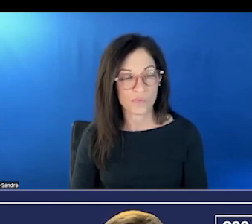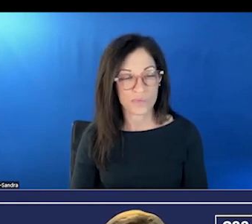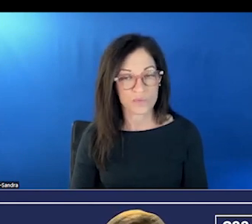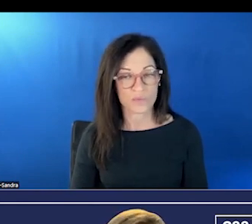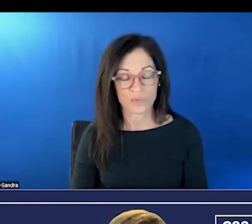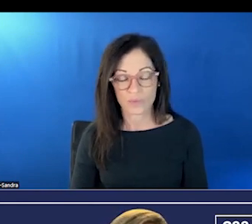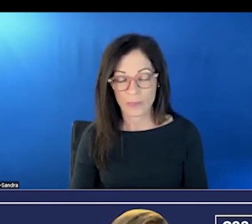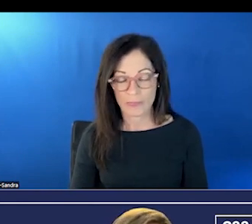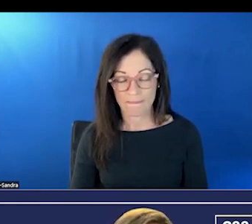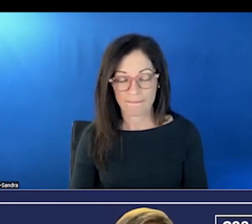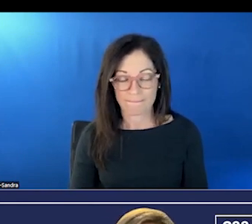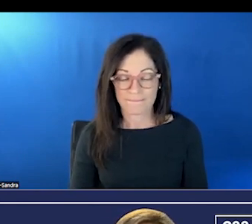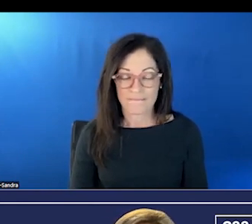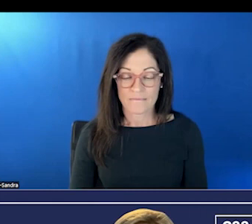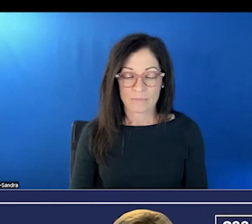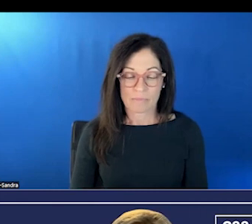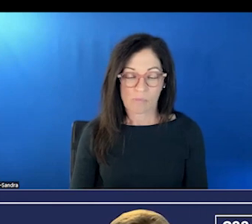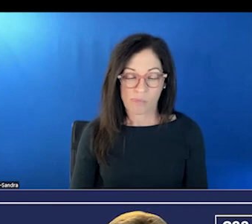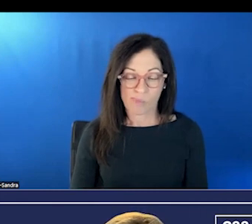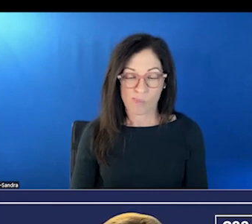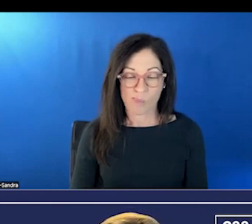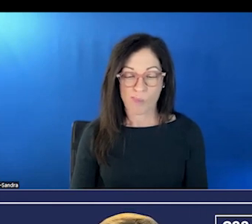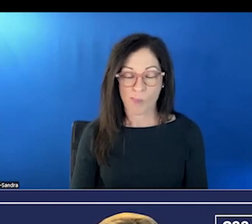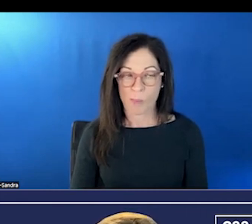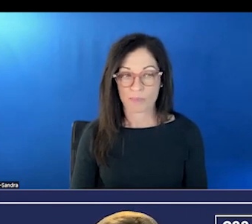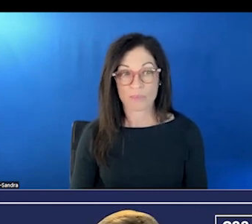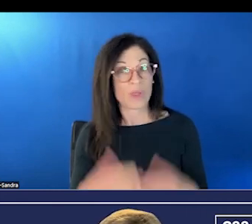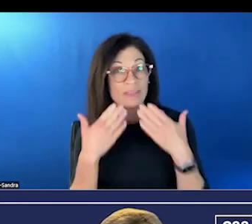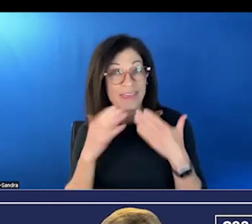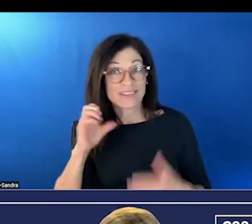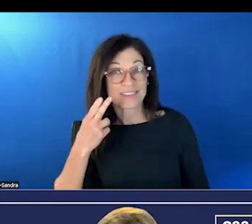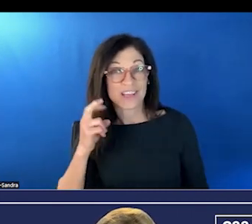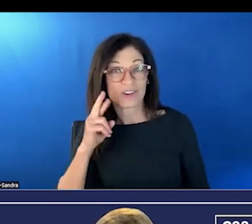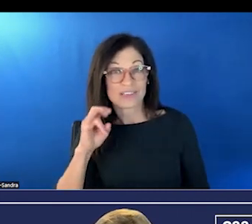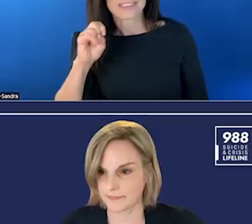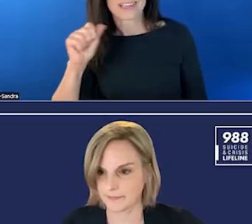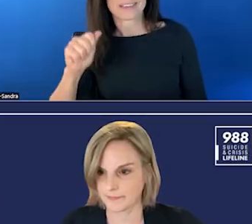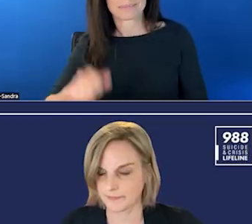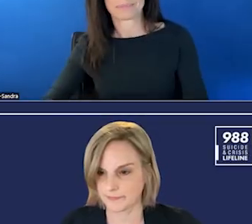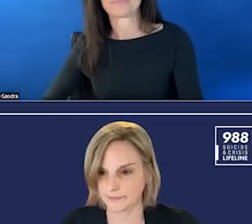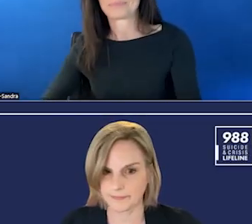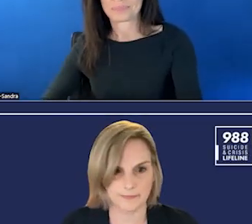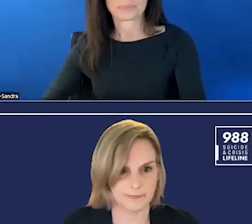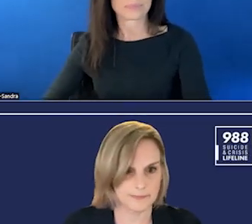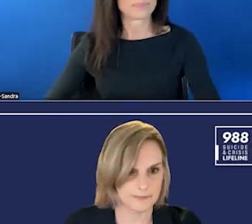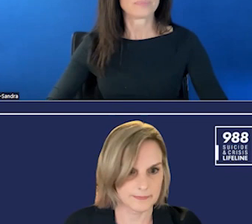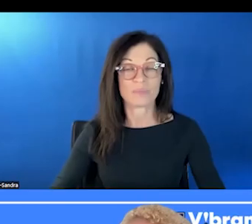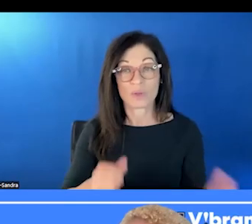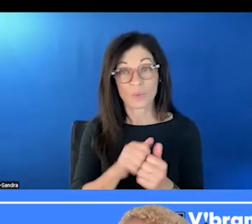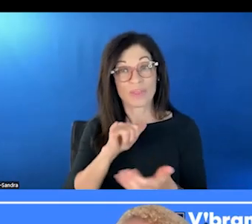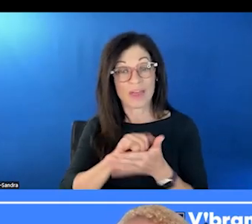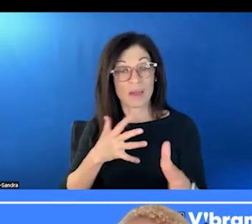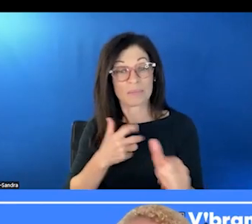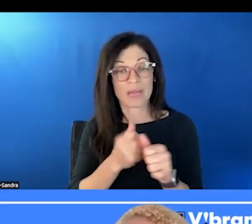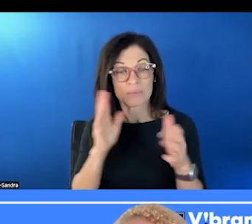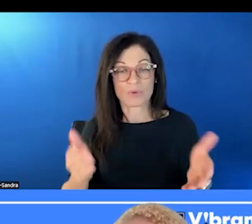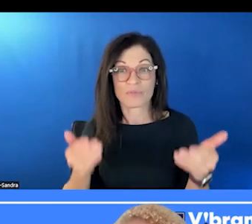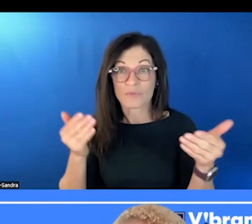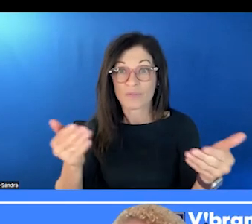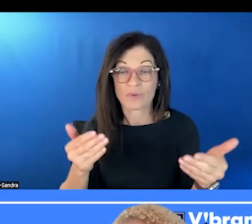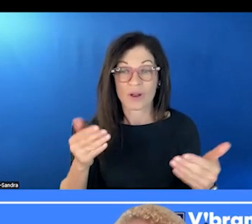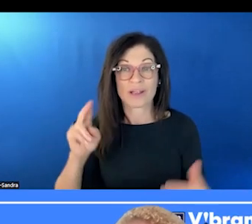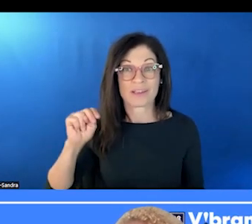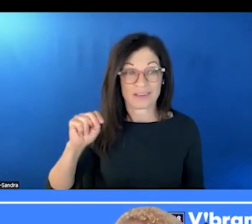WITH THAT UPDATE, WE ARE GOING TO MOVE FORWARD FOR THE NASMHPD UPDATE.